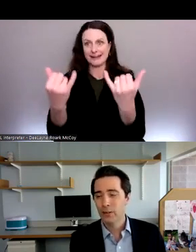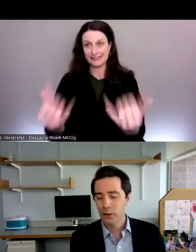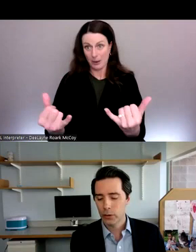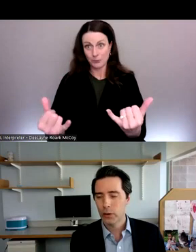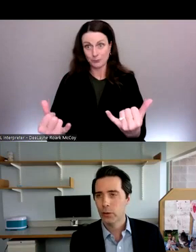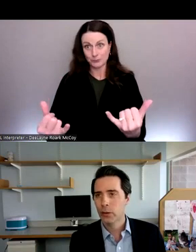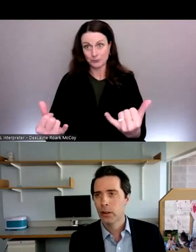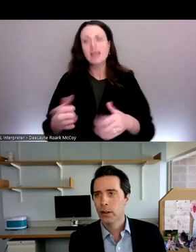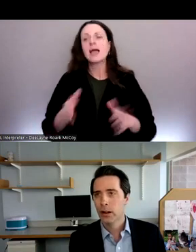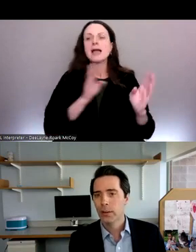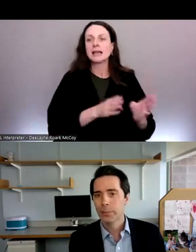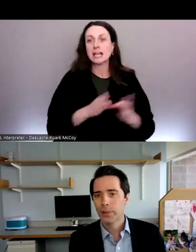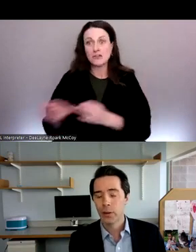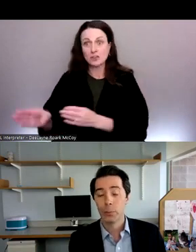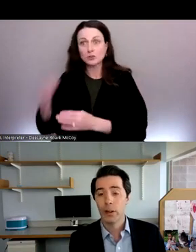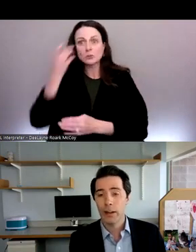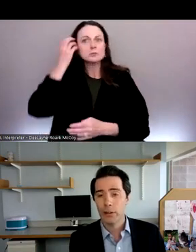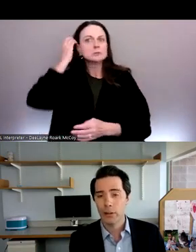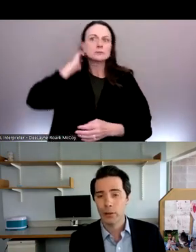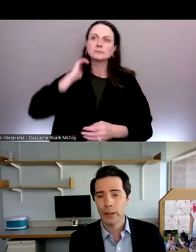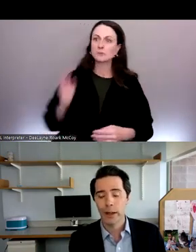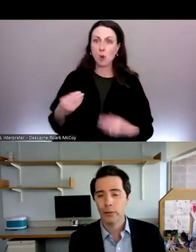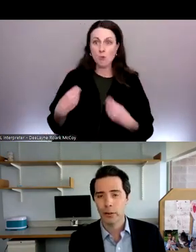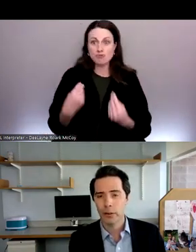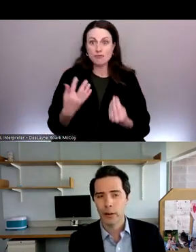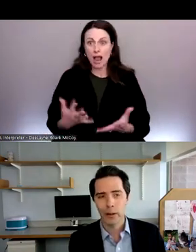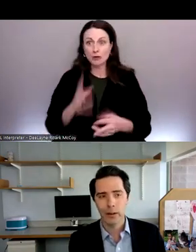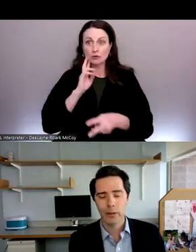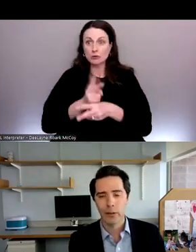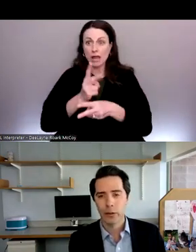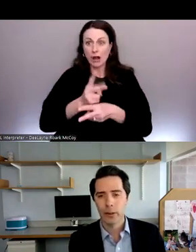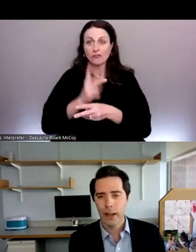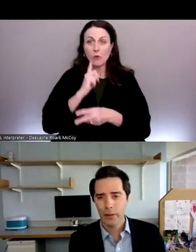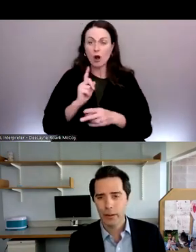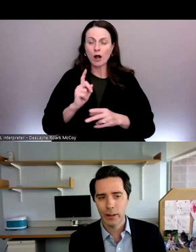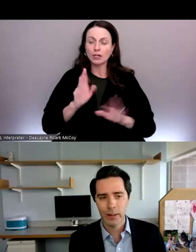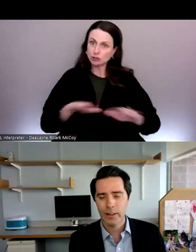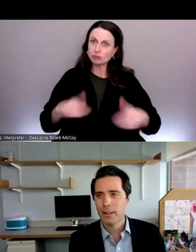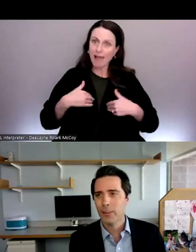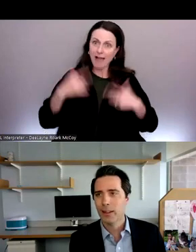individuals who um or providers who care for children